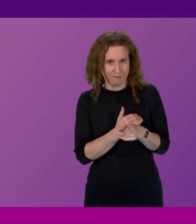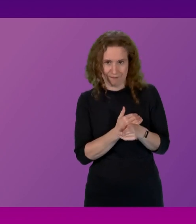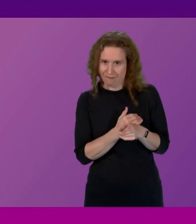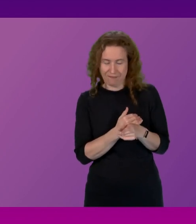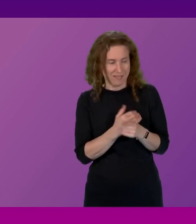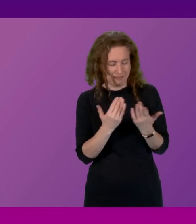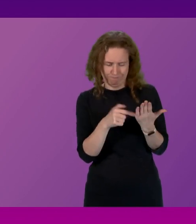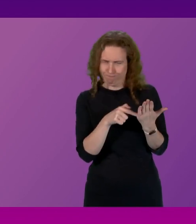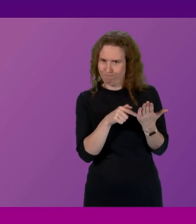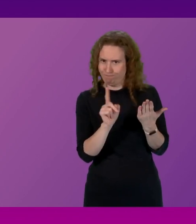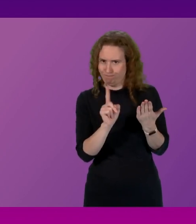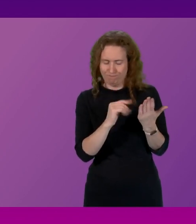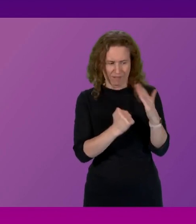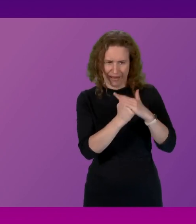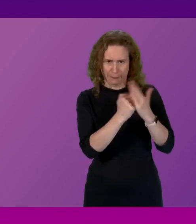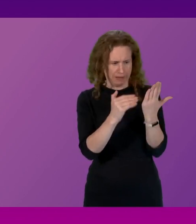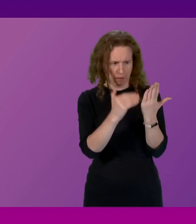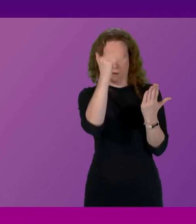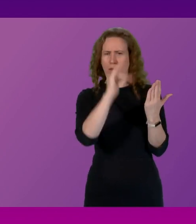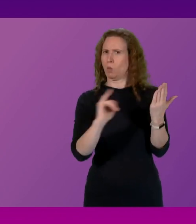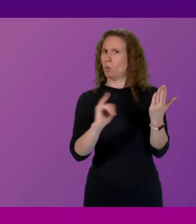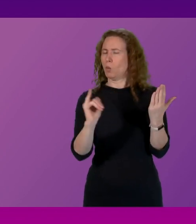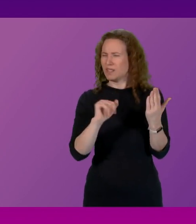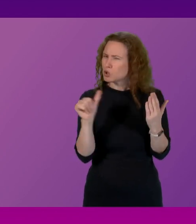safe bathing. That should ring an alarm bell for the First Minister.